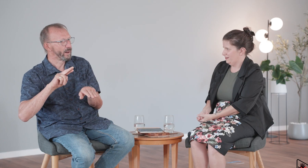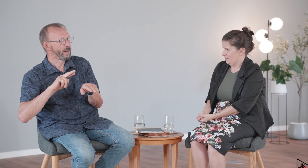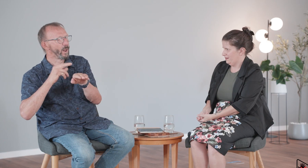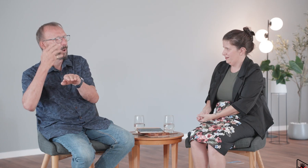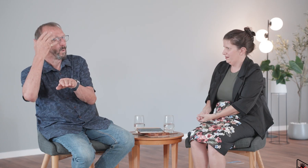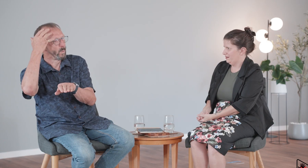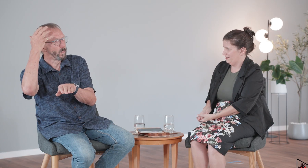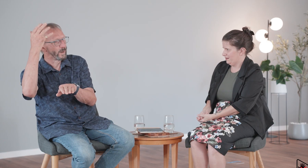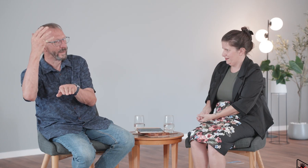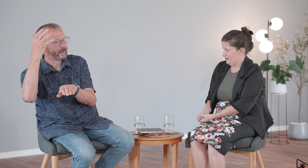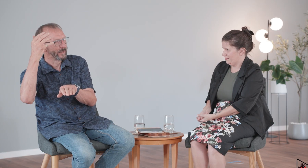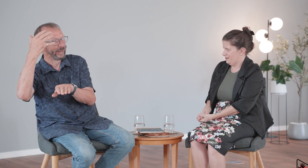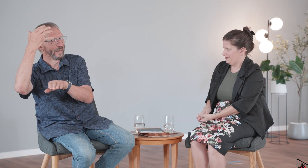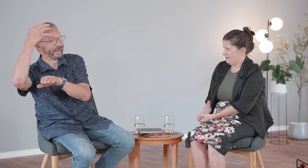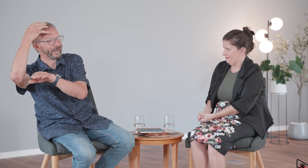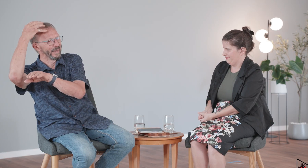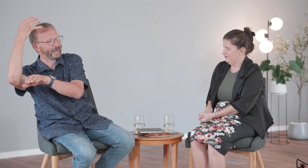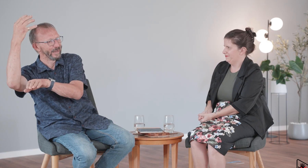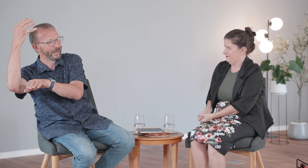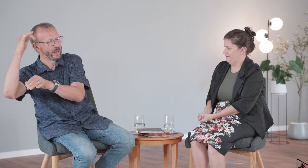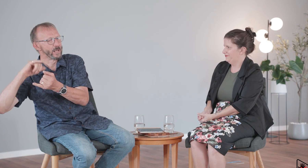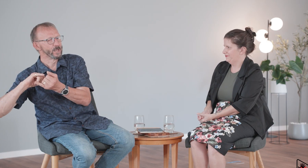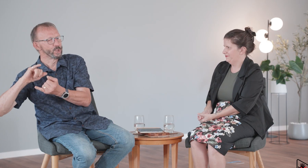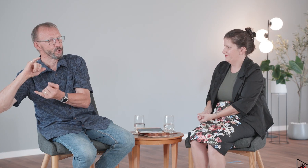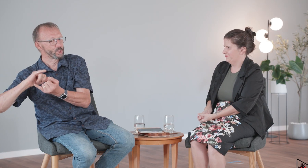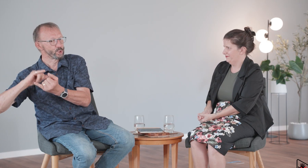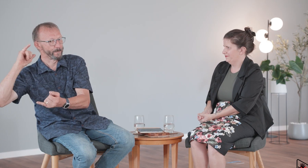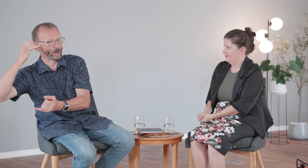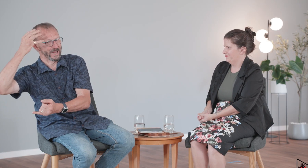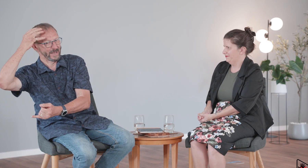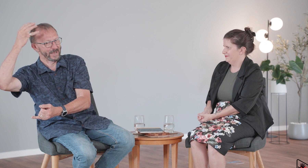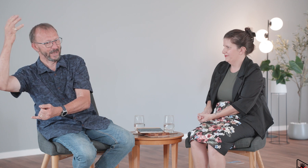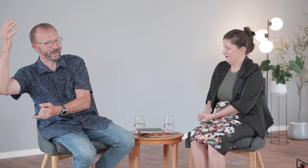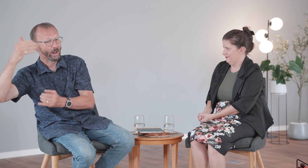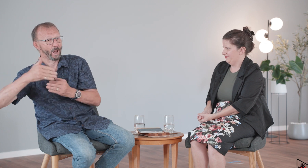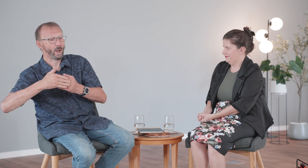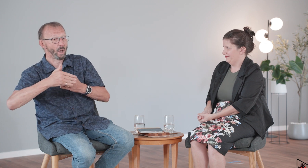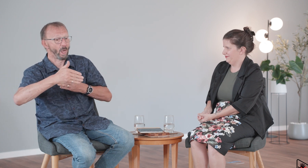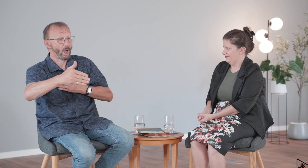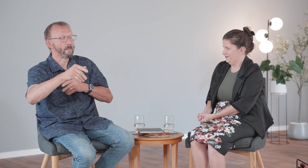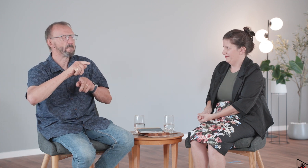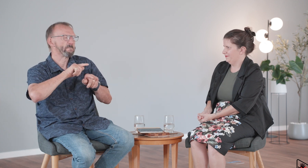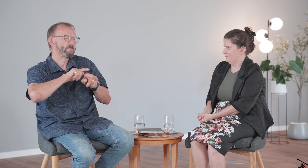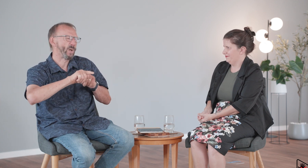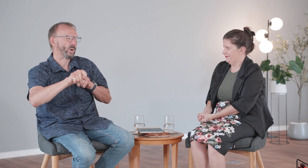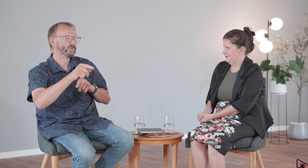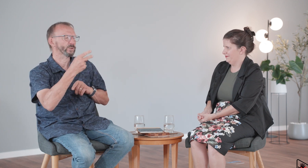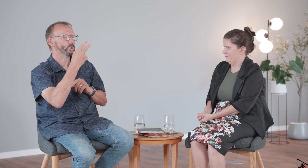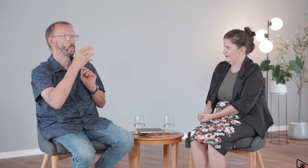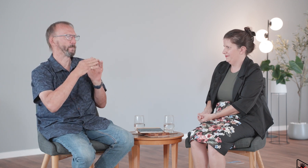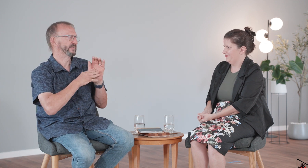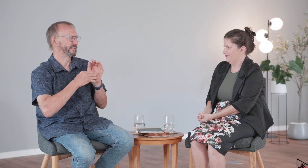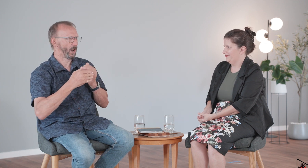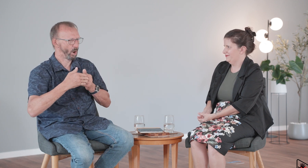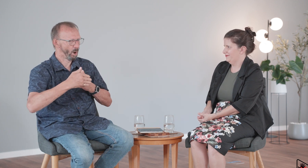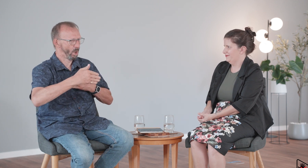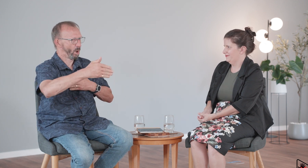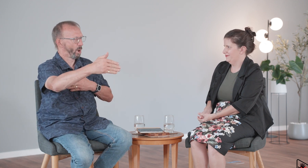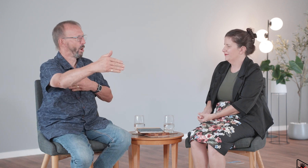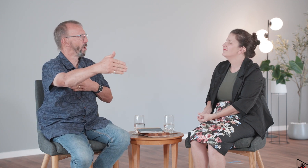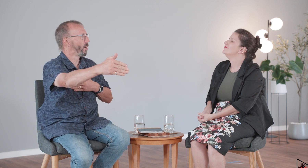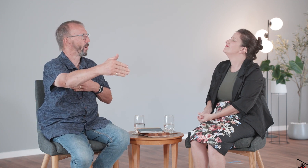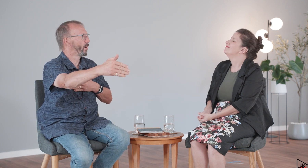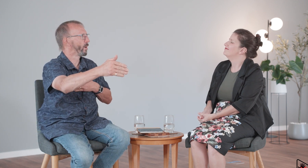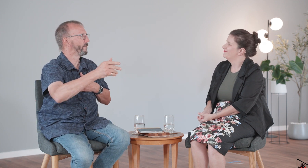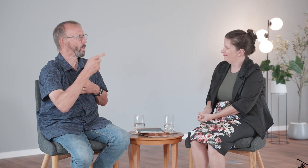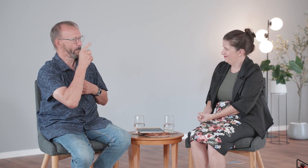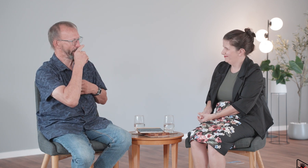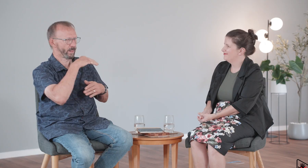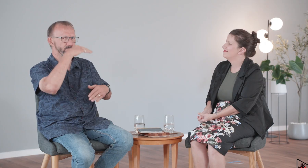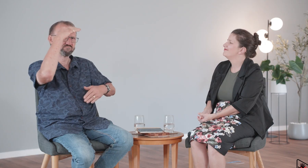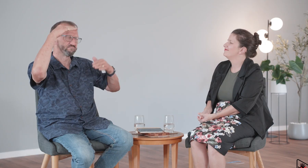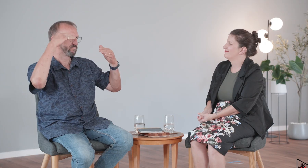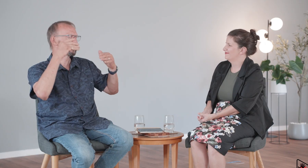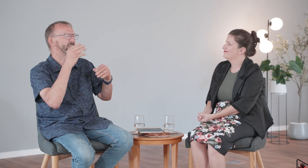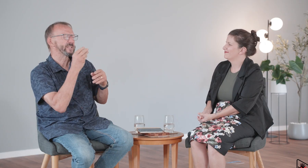King Single, Double, Queen, King, Super King. And the length we will usually make to 2 m long. That